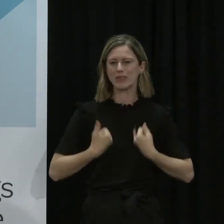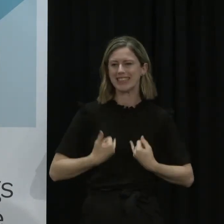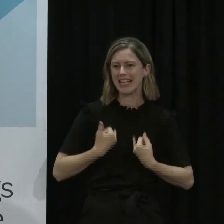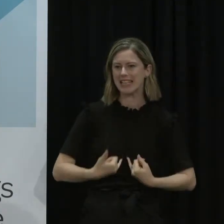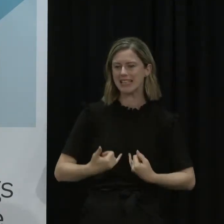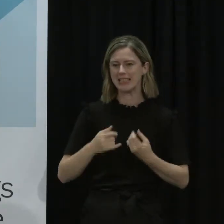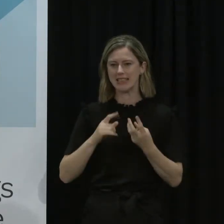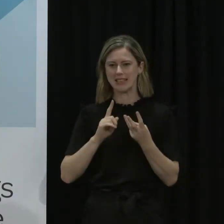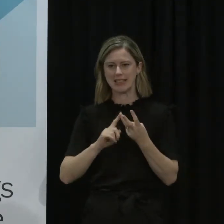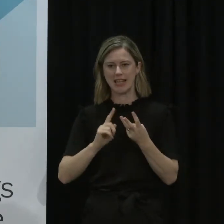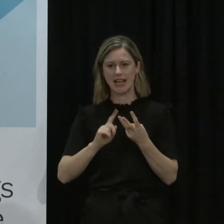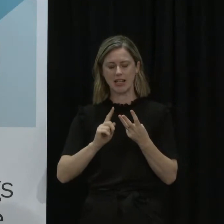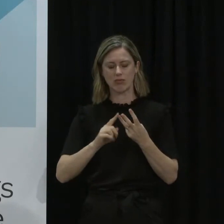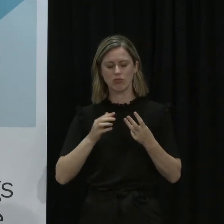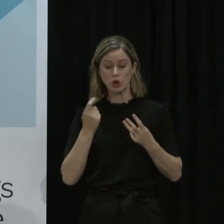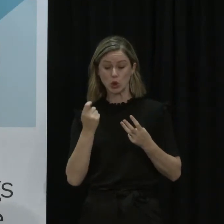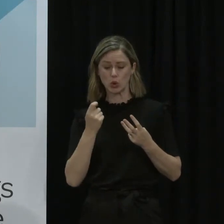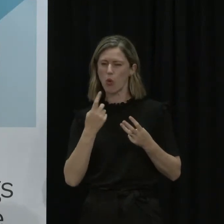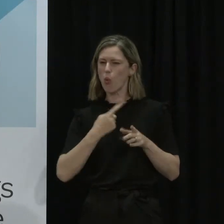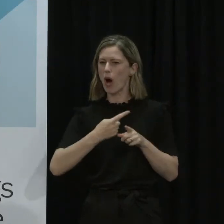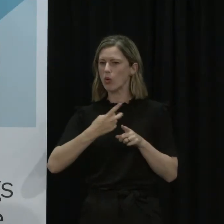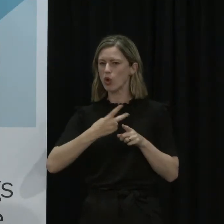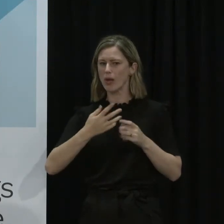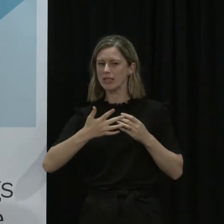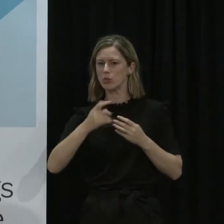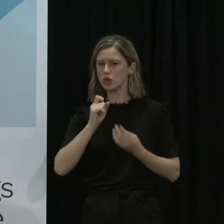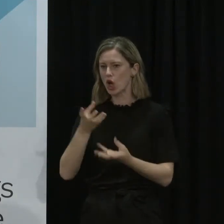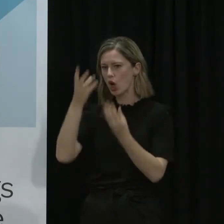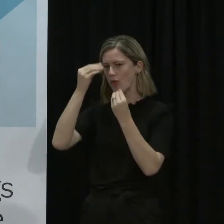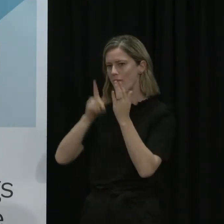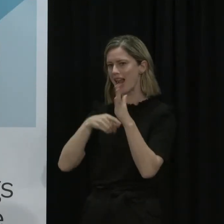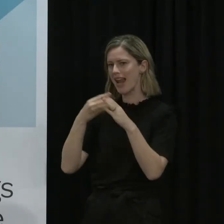more about it, including its